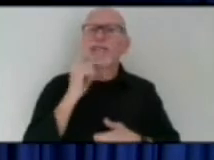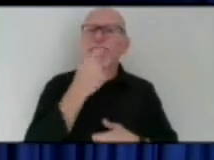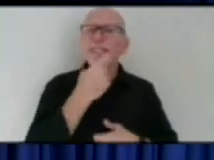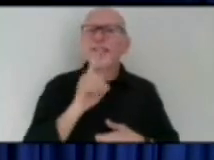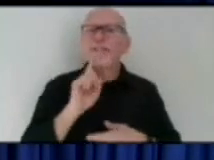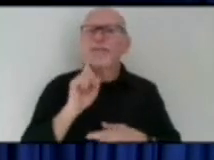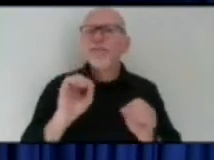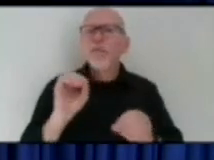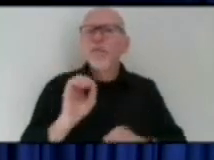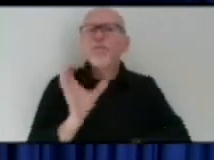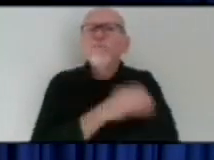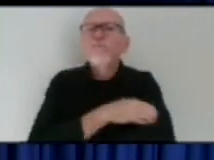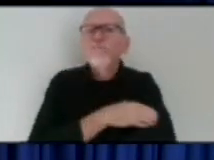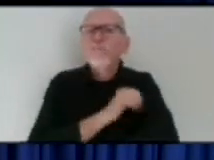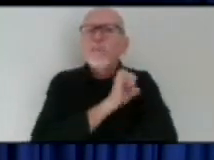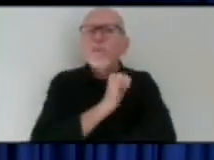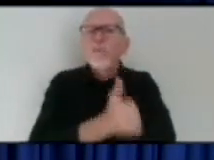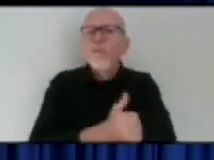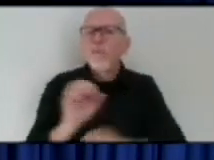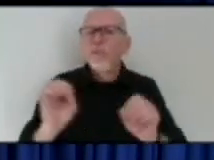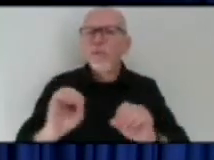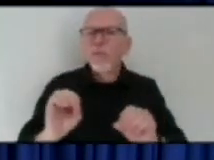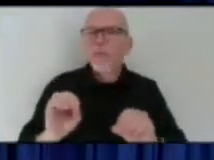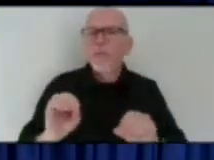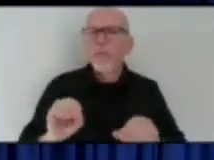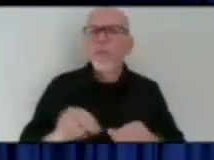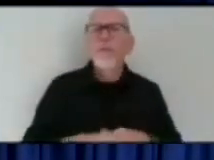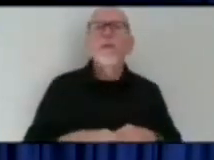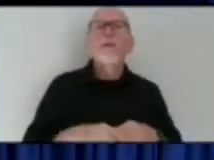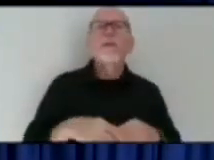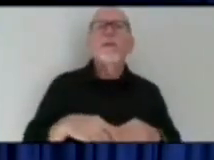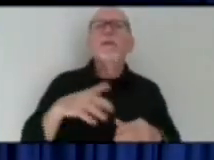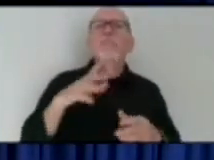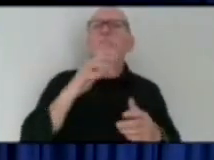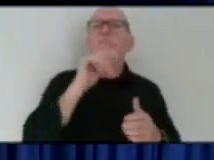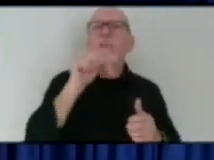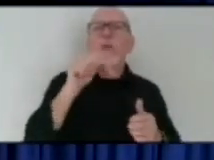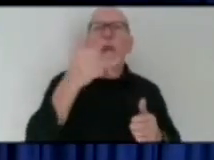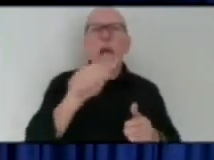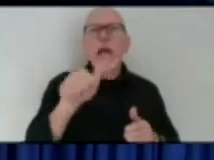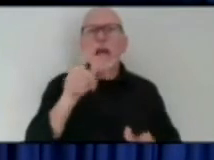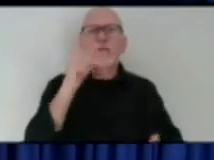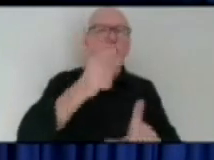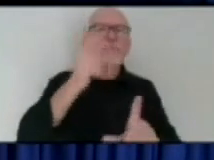you know, there wasn't a need. Thio do any cease and desist orders. You say so.